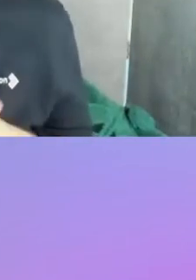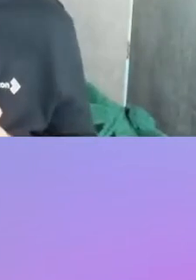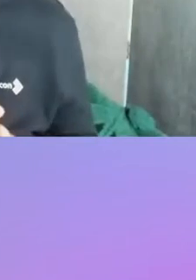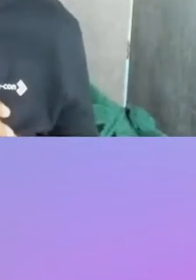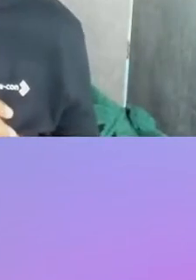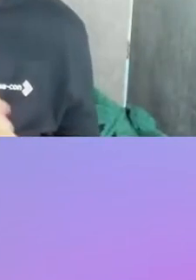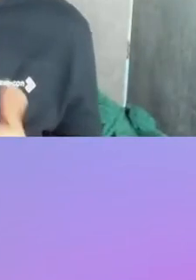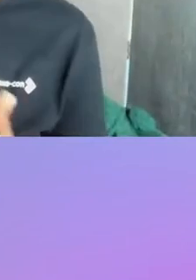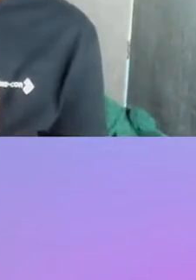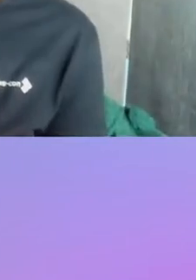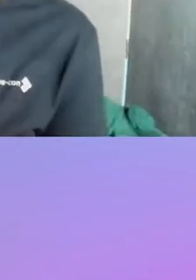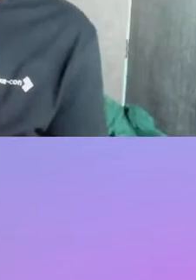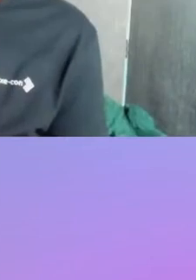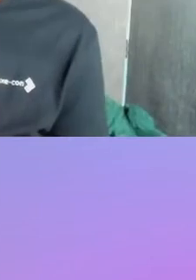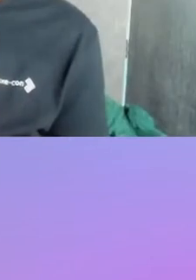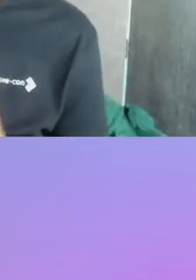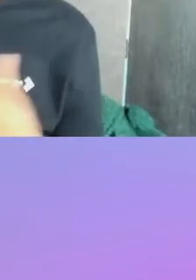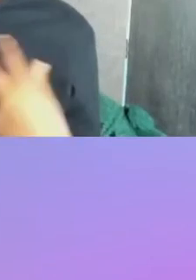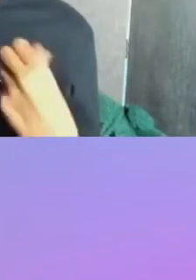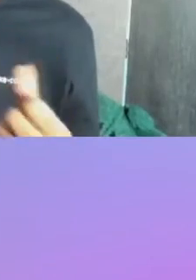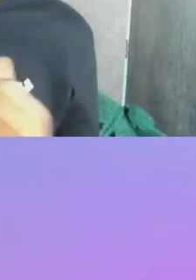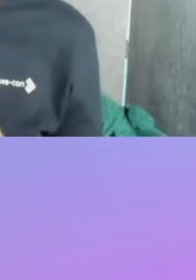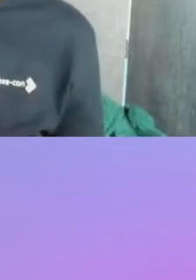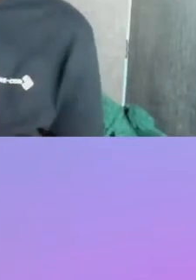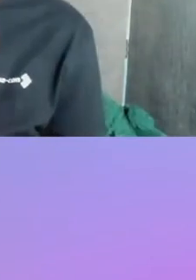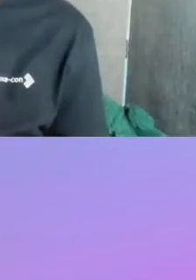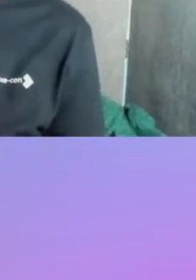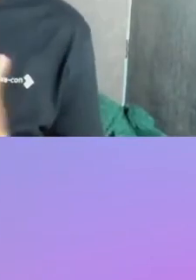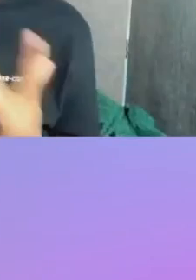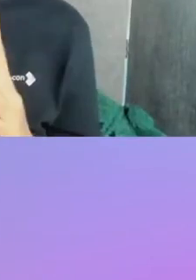I'm not done with that when you're. It is difficult read.